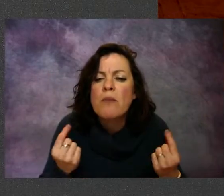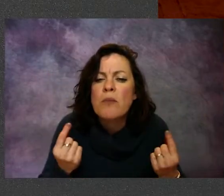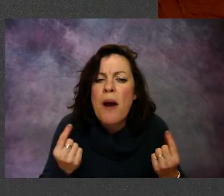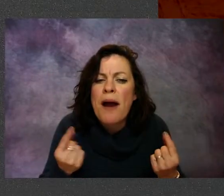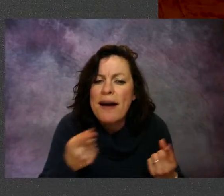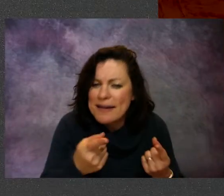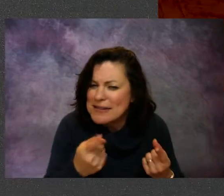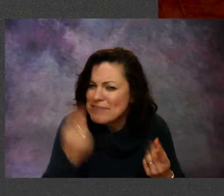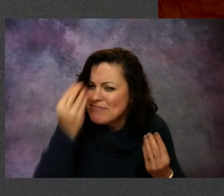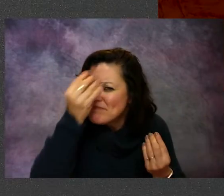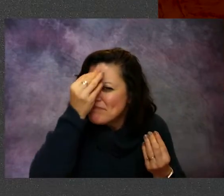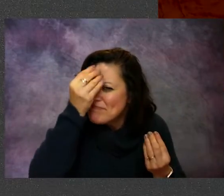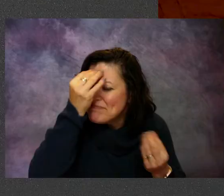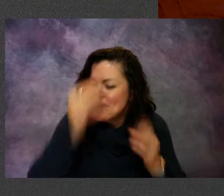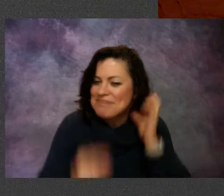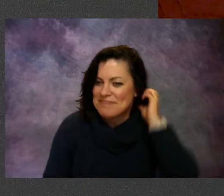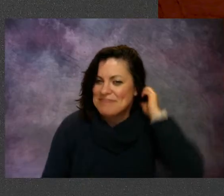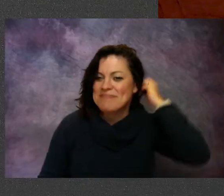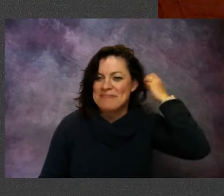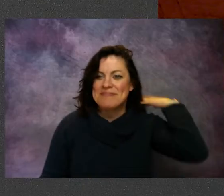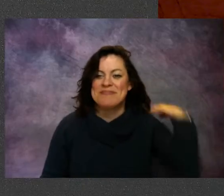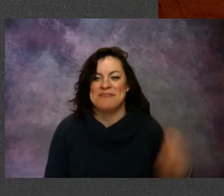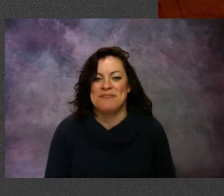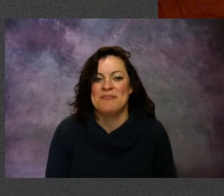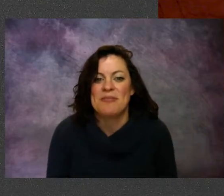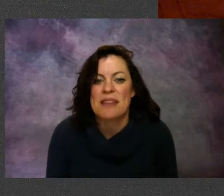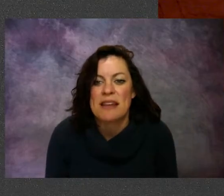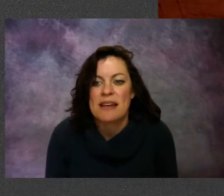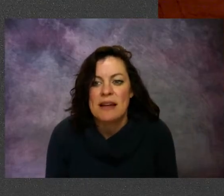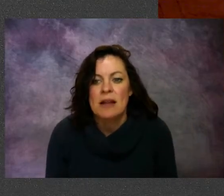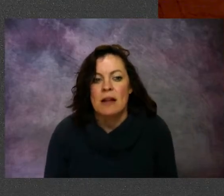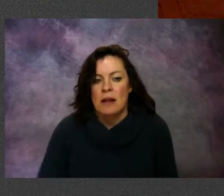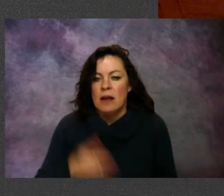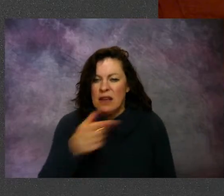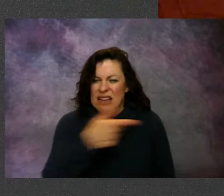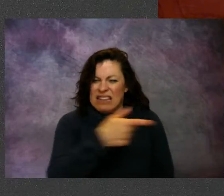I'm gonna get my water and my tray to put this on because it's gonna make a little bit of a mess